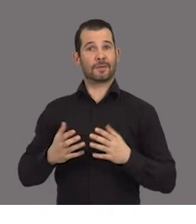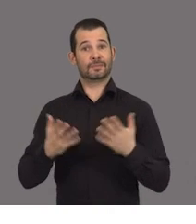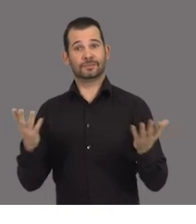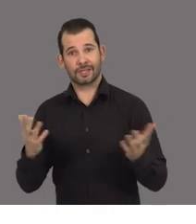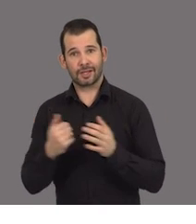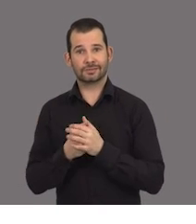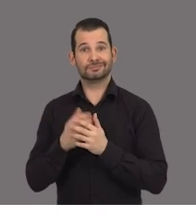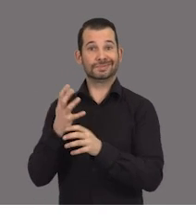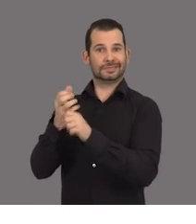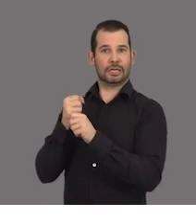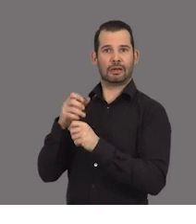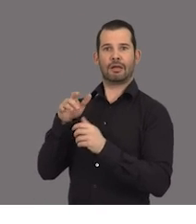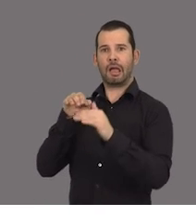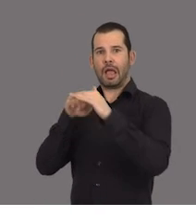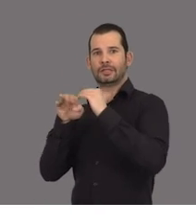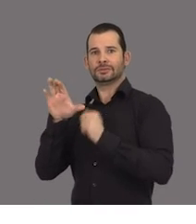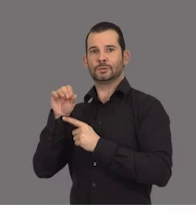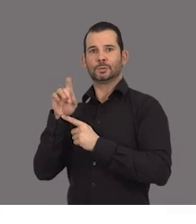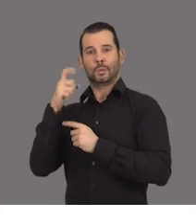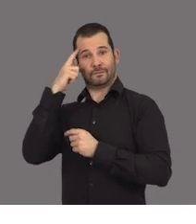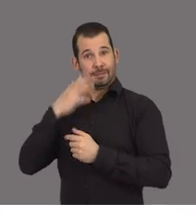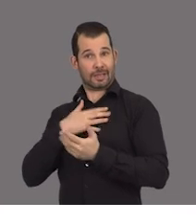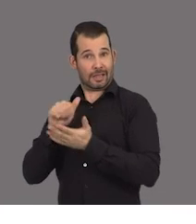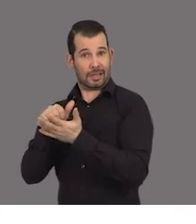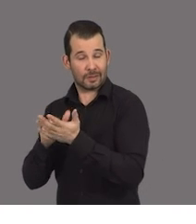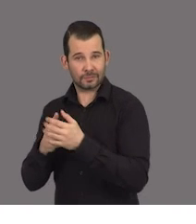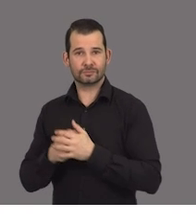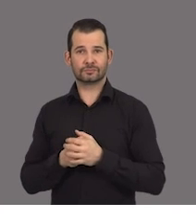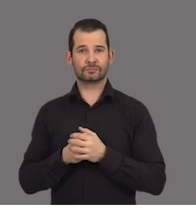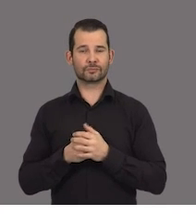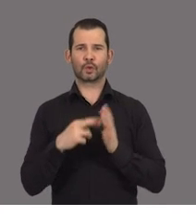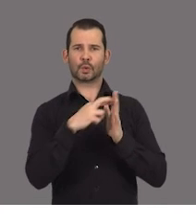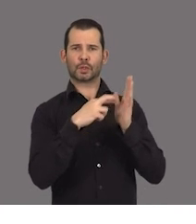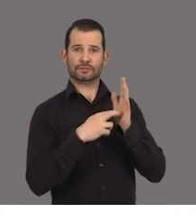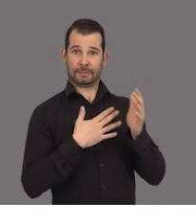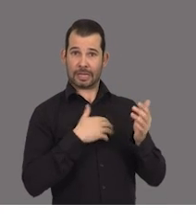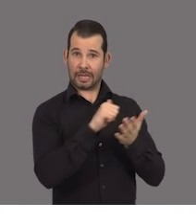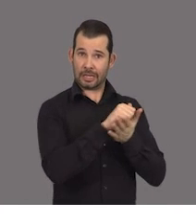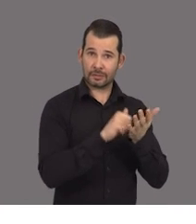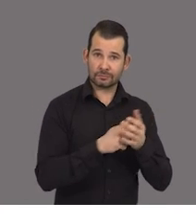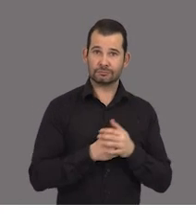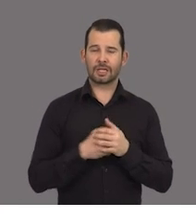get an access code for My Account, register for My Account, and submit documents online.